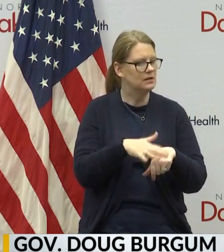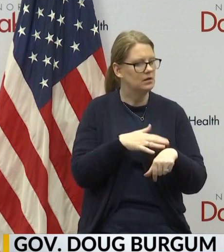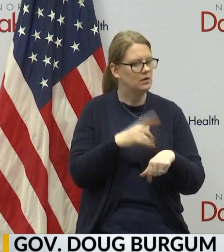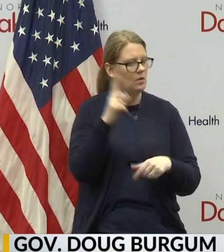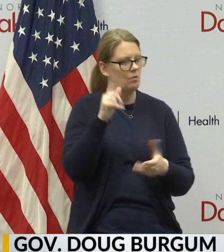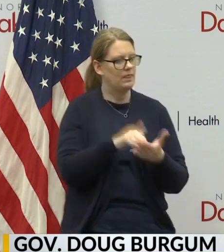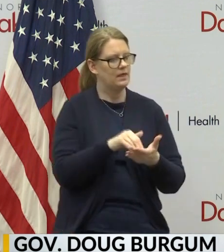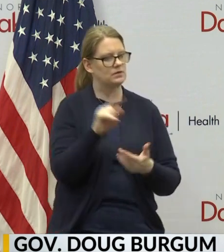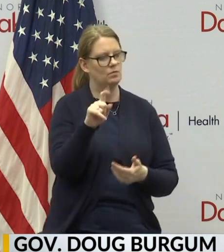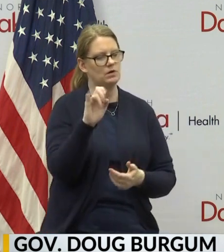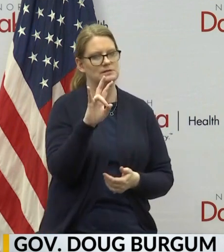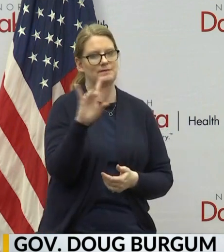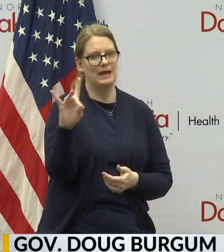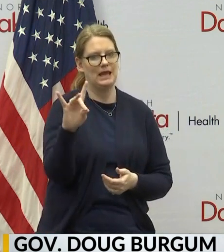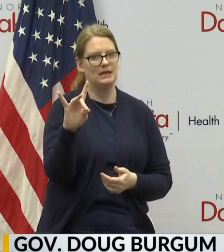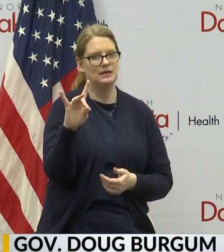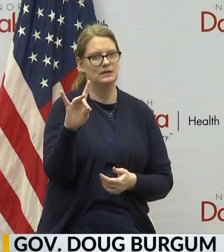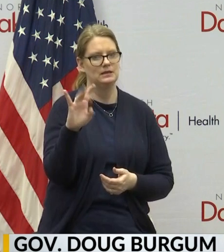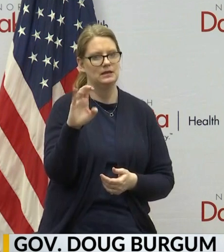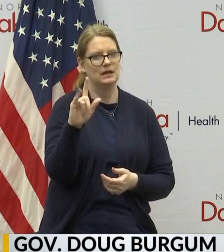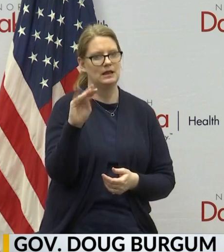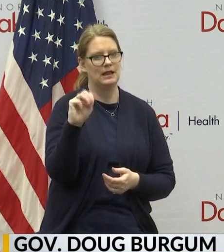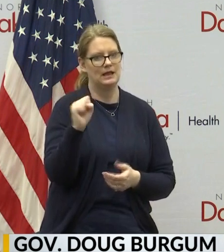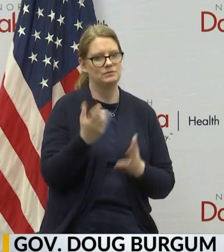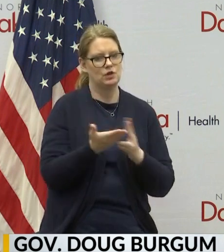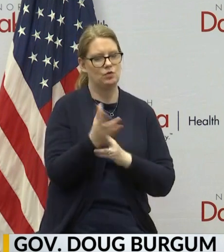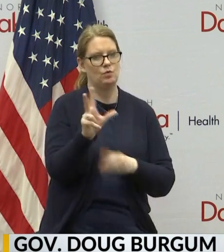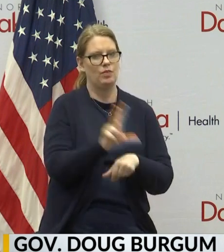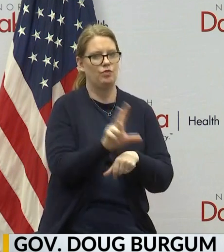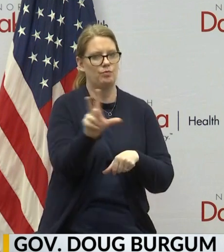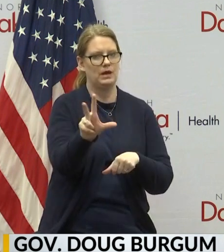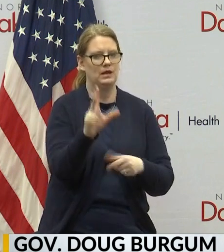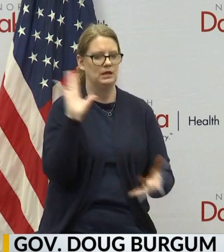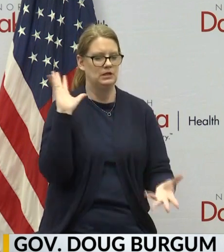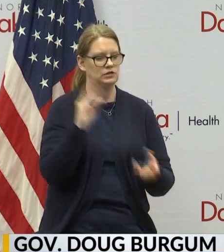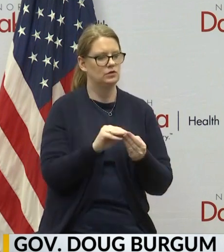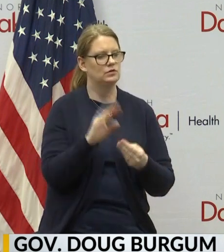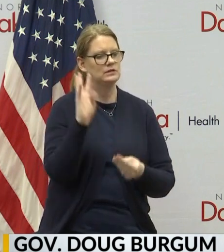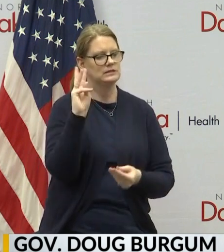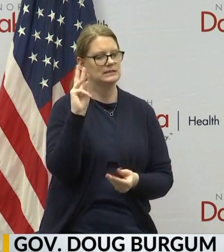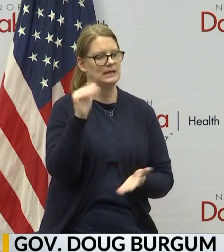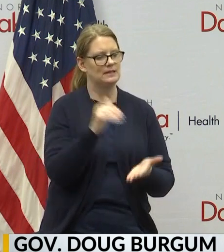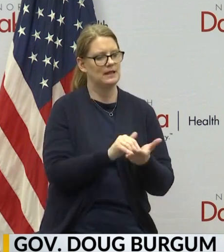THE UNEMPLOYMENT ECOUNT, TODAY THROUGH 3 P.M., IT'S THANKFULLY